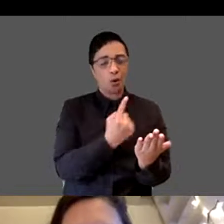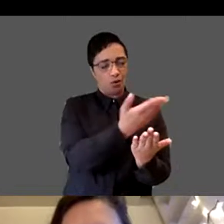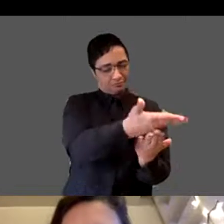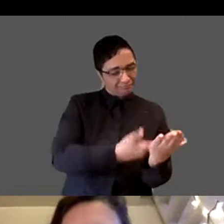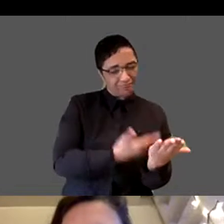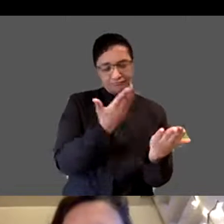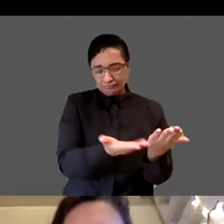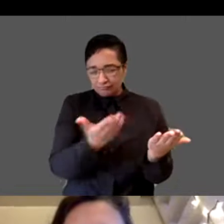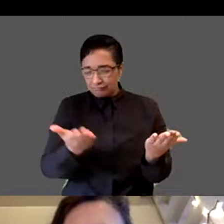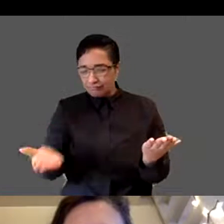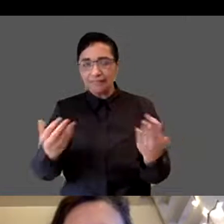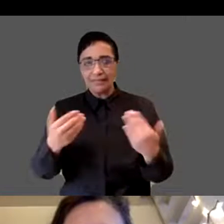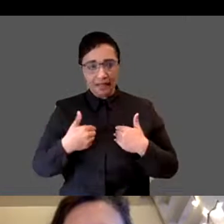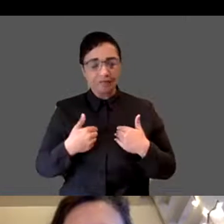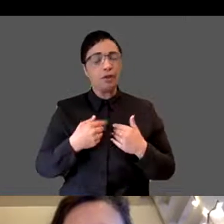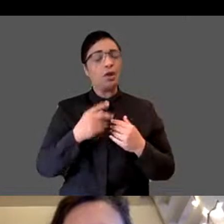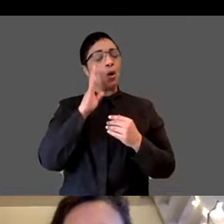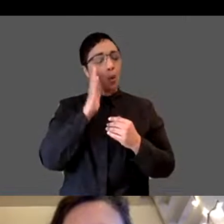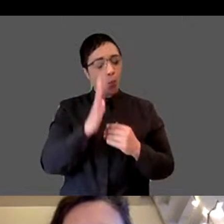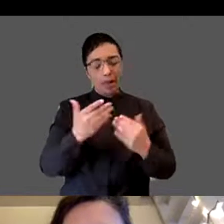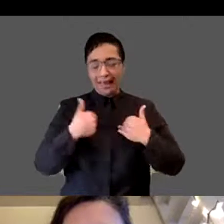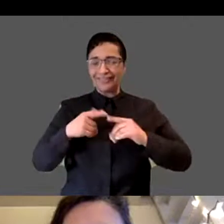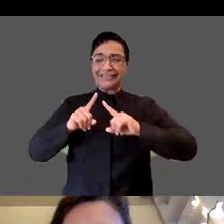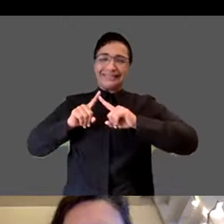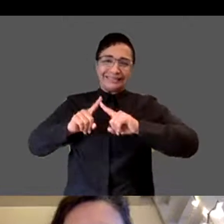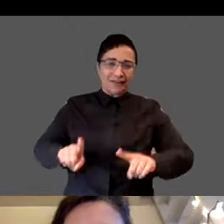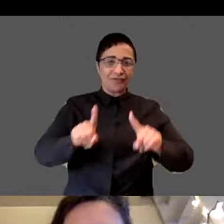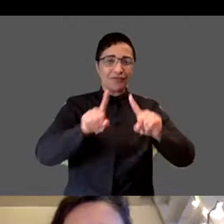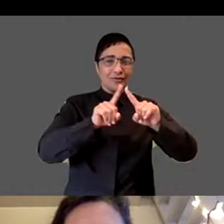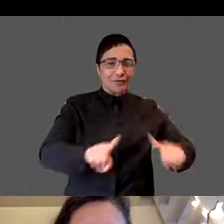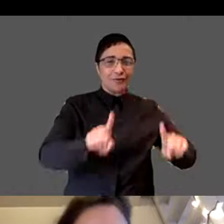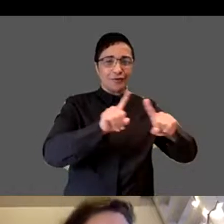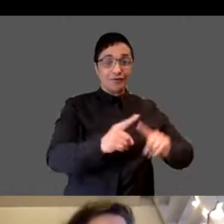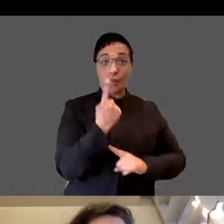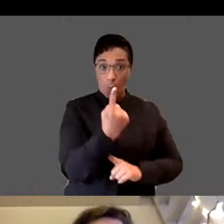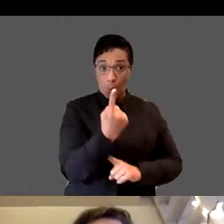going to get different estimates of what looks like the same thing.